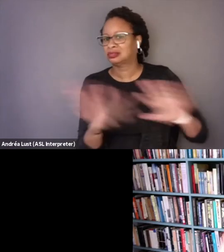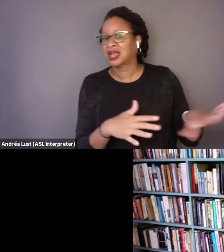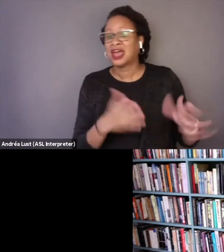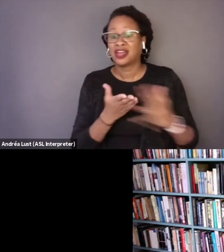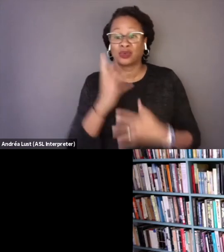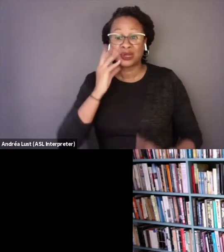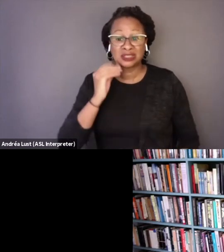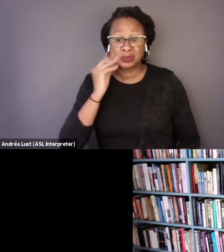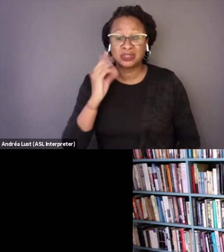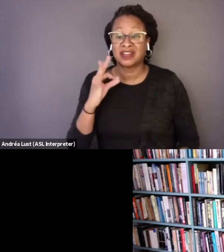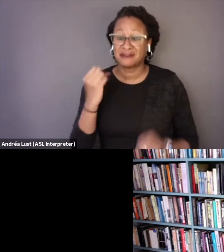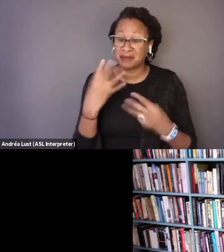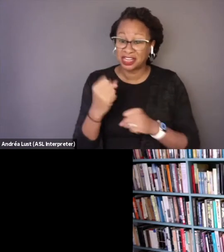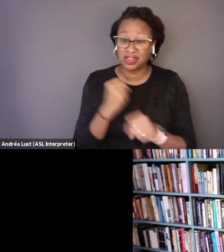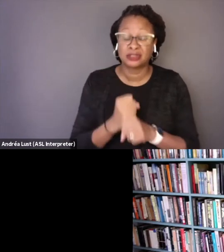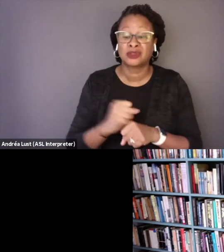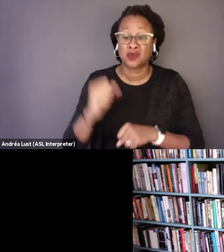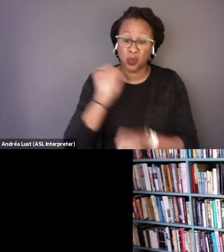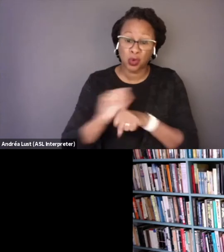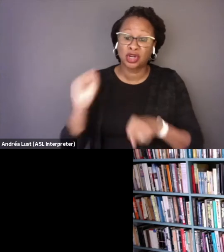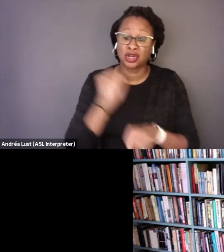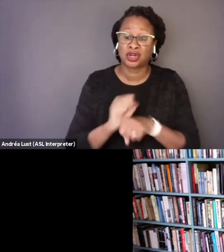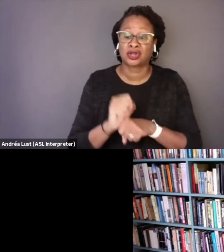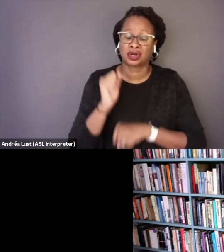of decades of working in the undersea world,